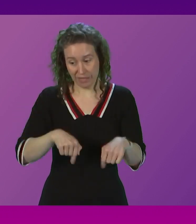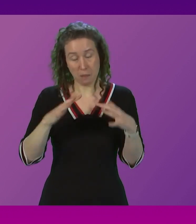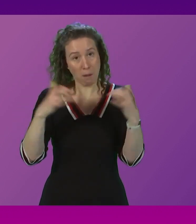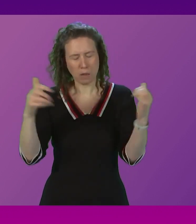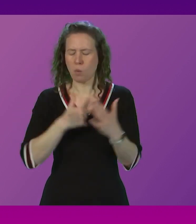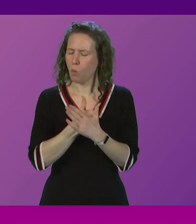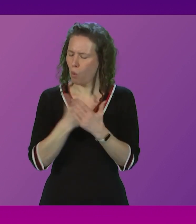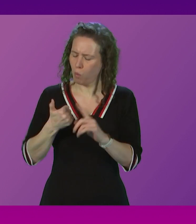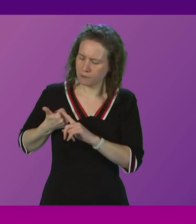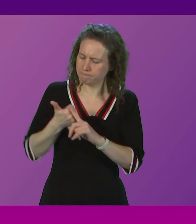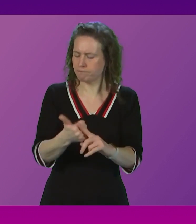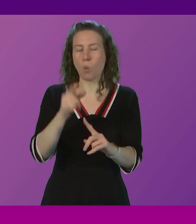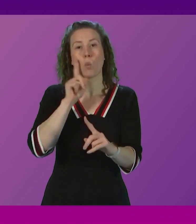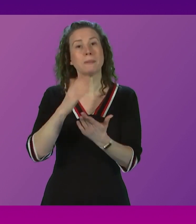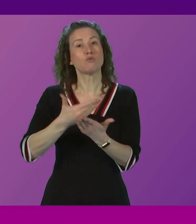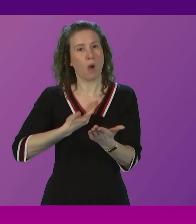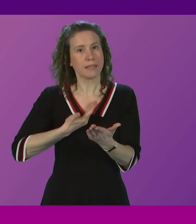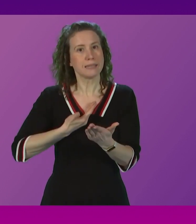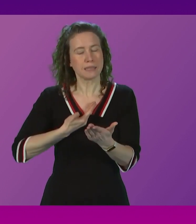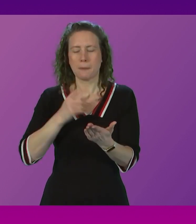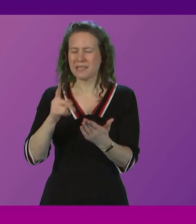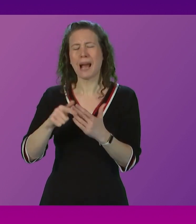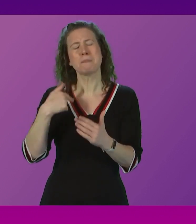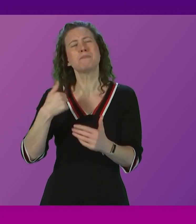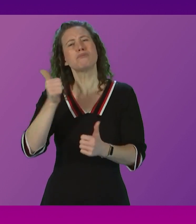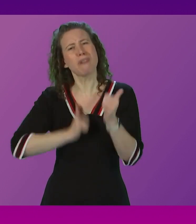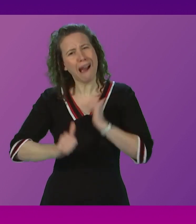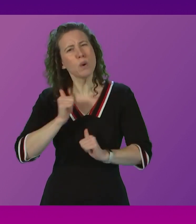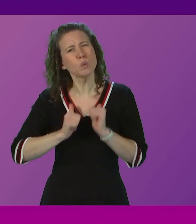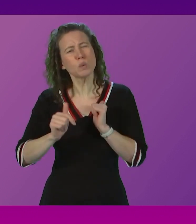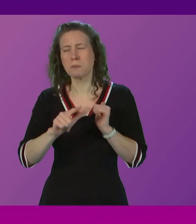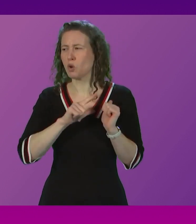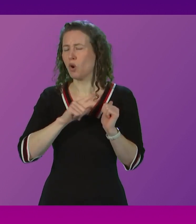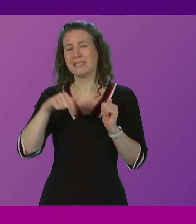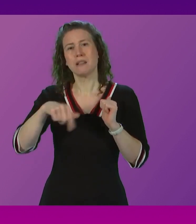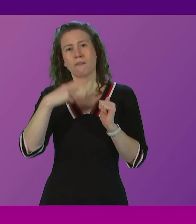will always stand up for women’s rights, but I am proud of the fact that, this afternoon, Parliament